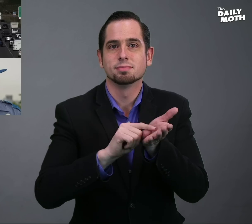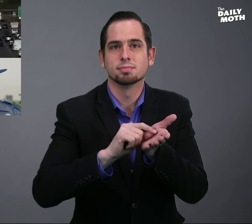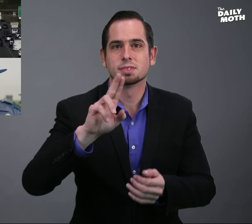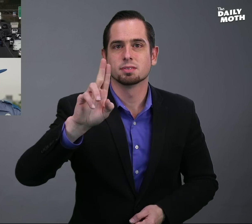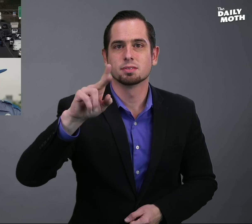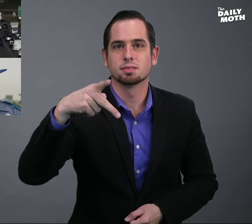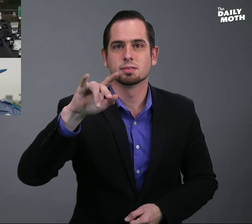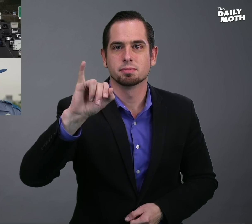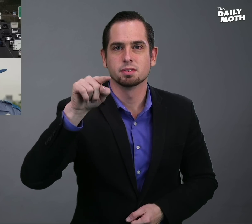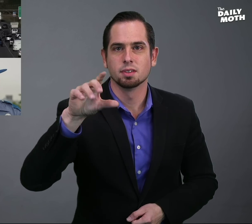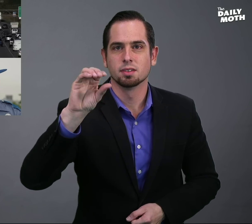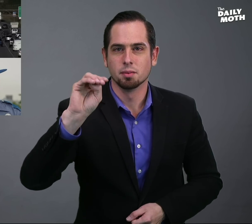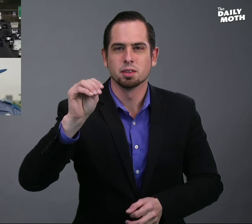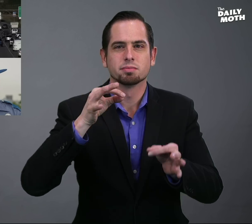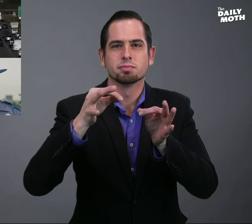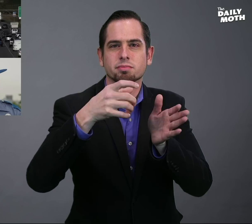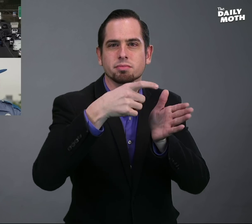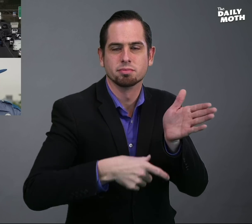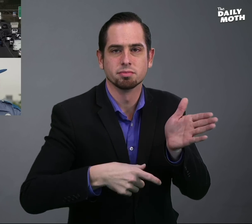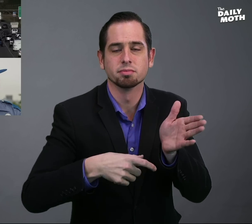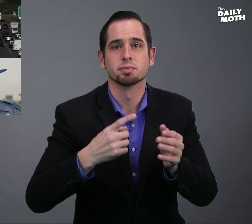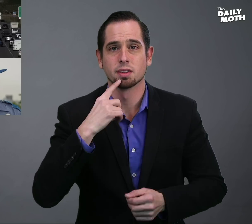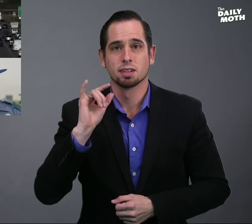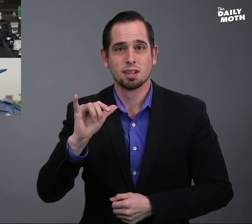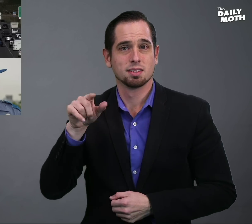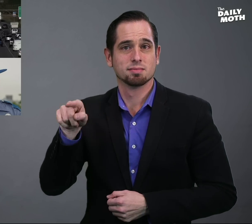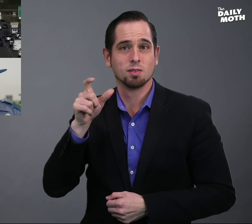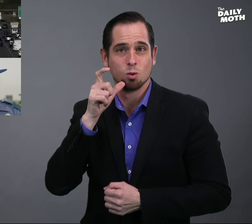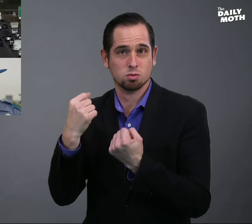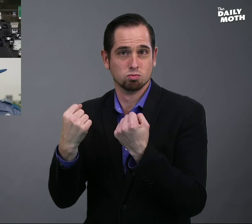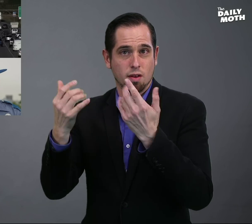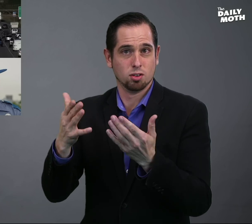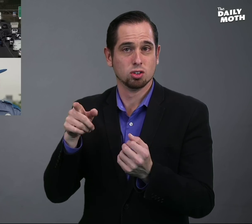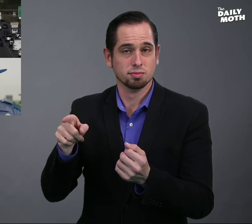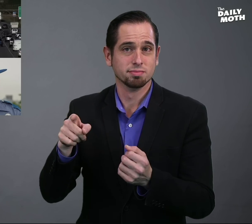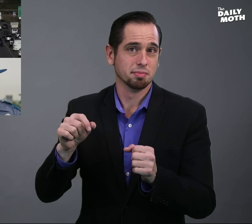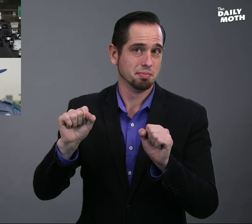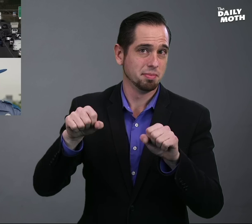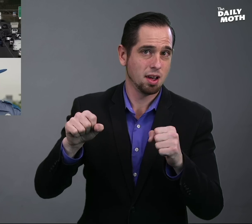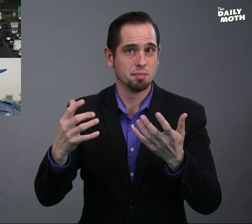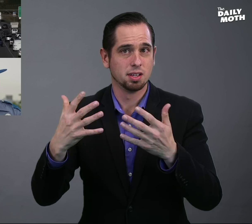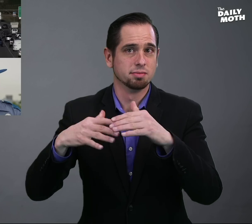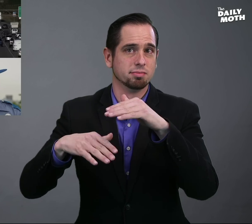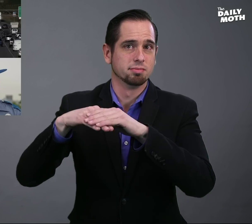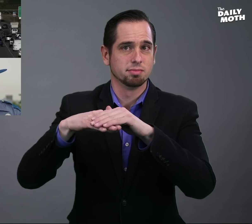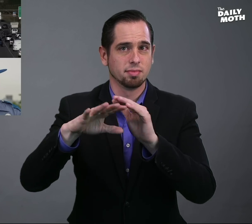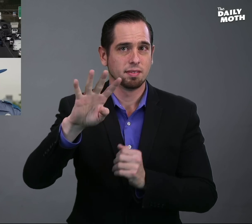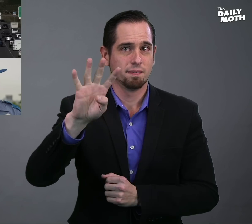UPI.com explained in an article that the driver faces almost